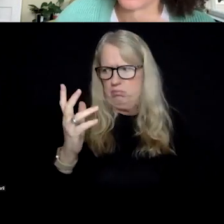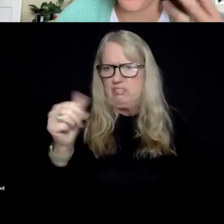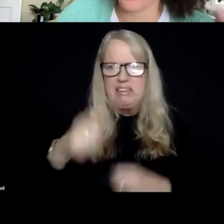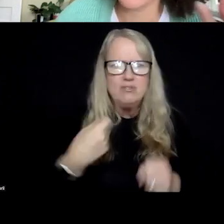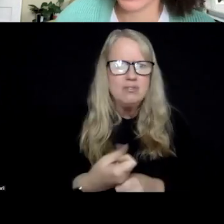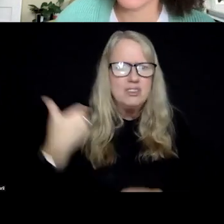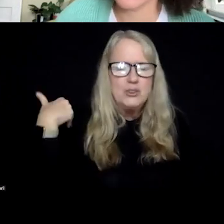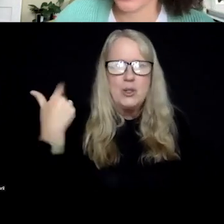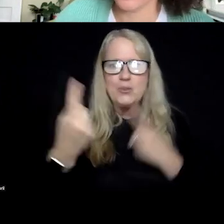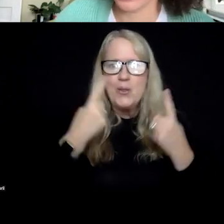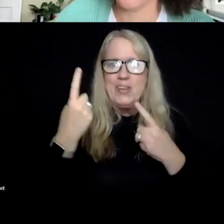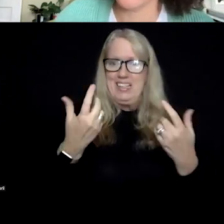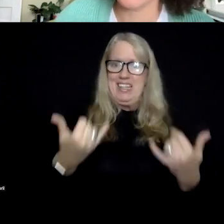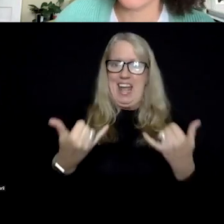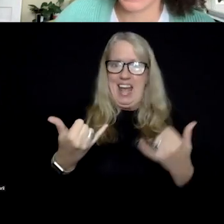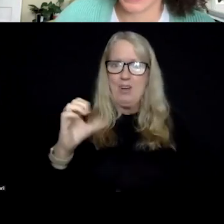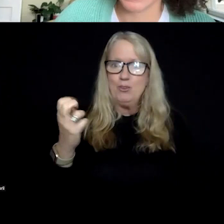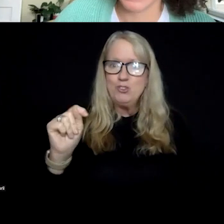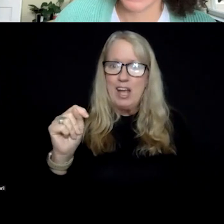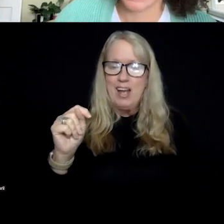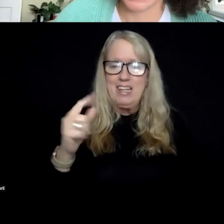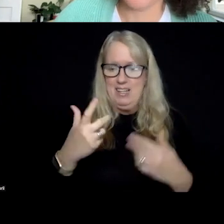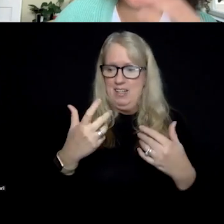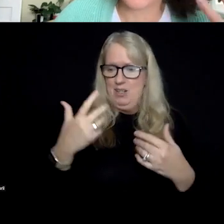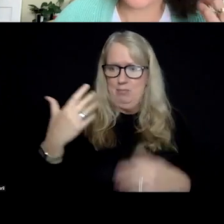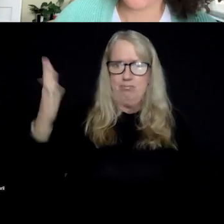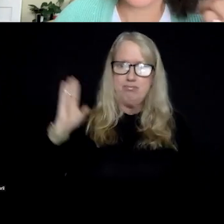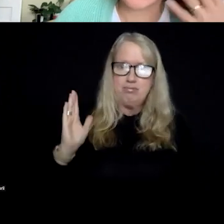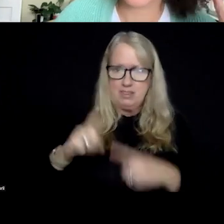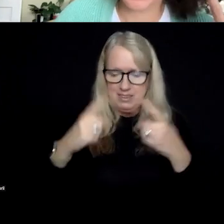YOU THINK ABOUT WHERE CHAT IS NOW VERSUS BEFORE, IT IS ACTUALLY